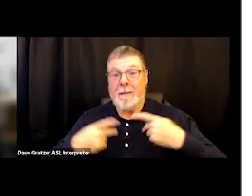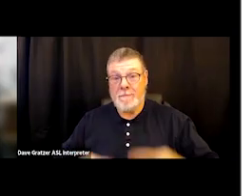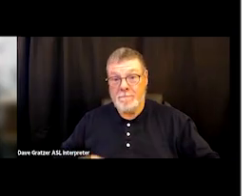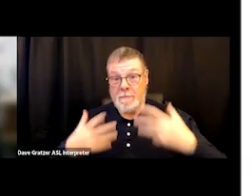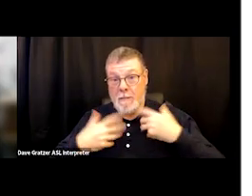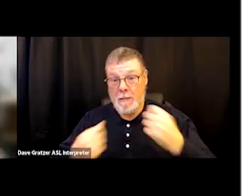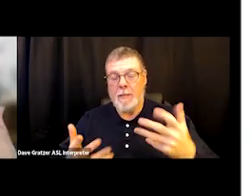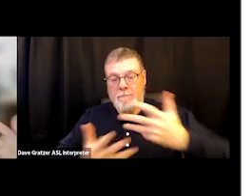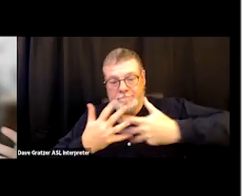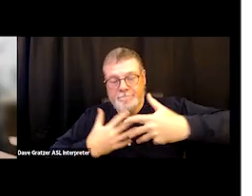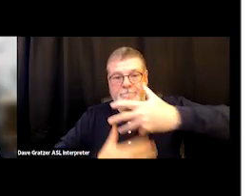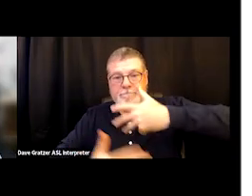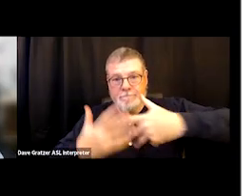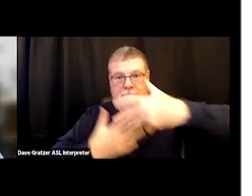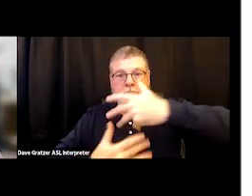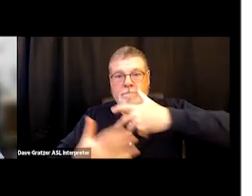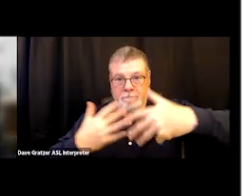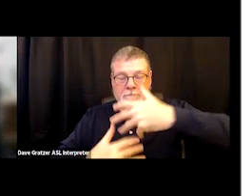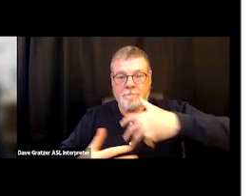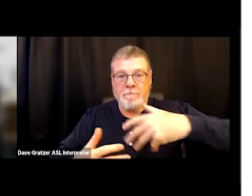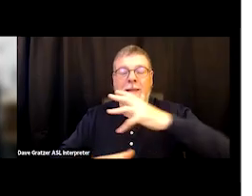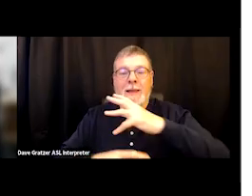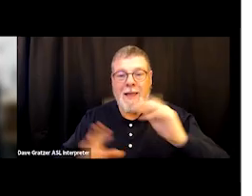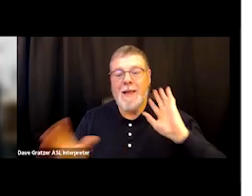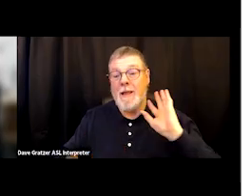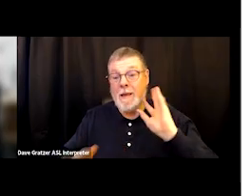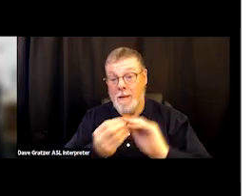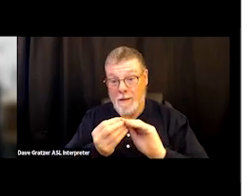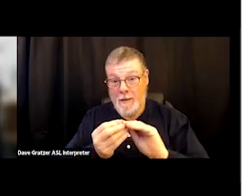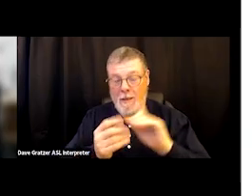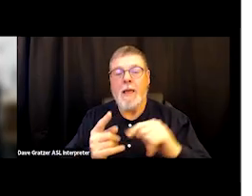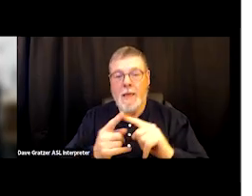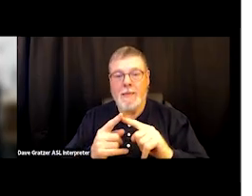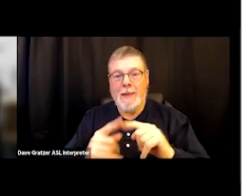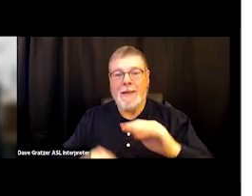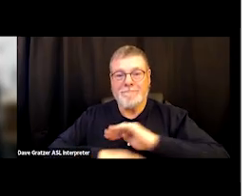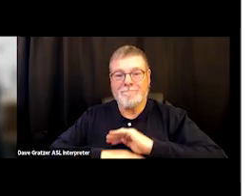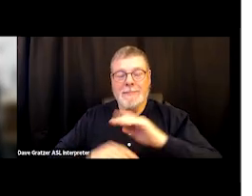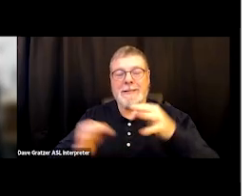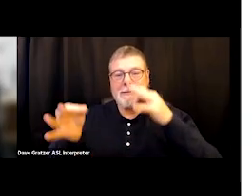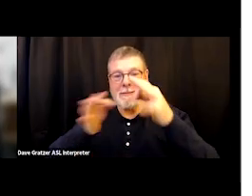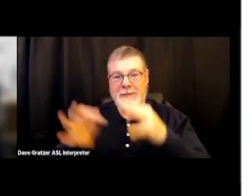interact and culminate in them meeting the definition of disability.